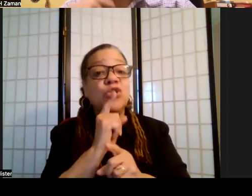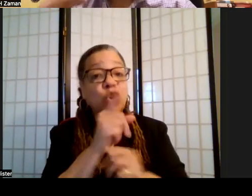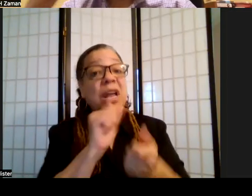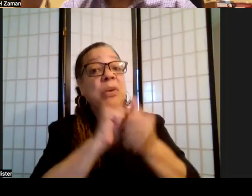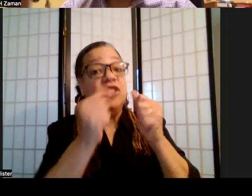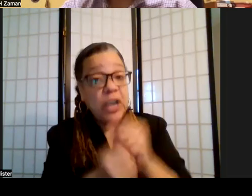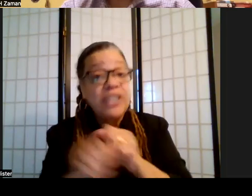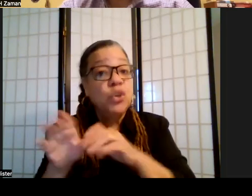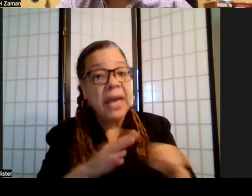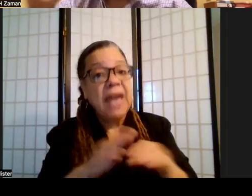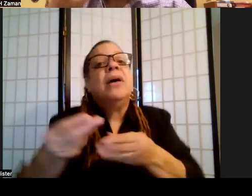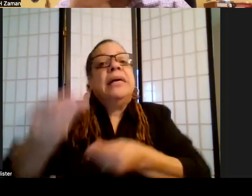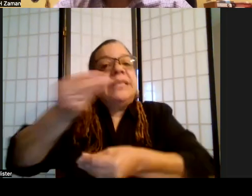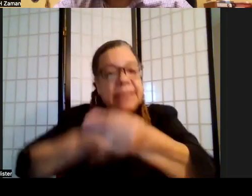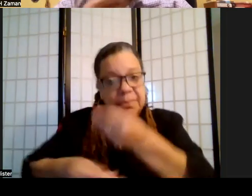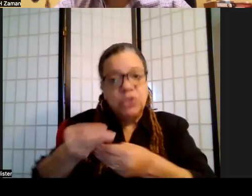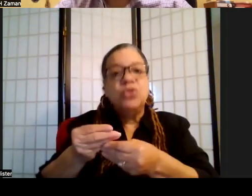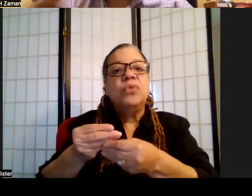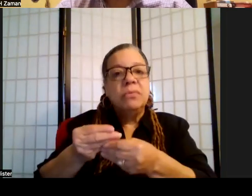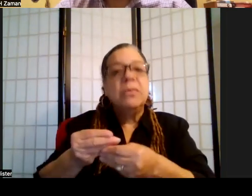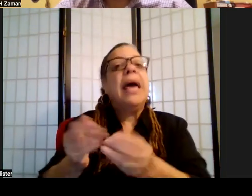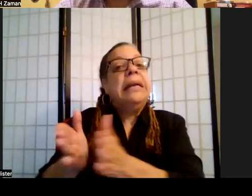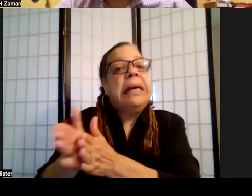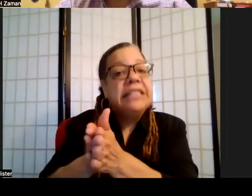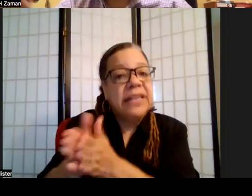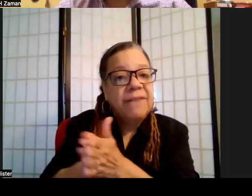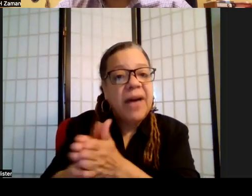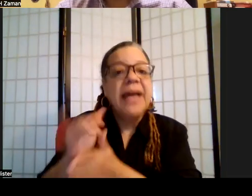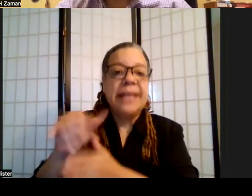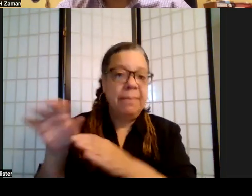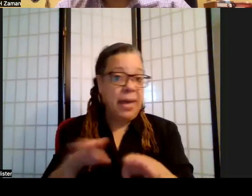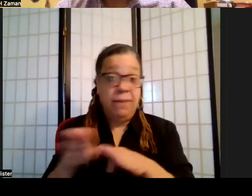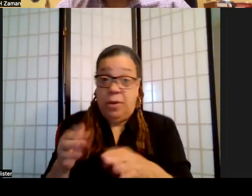we should be able to incentivize that behavior. Otherwise people will not do that.